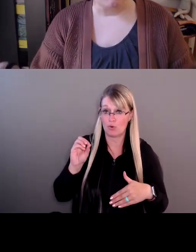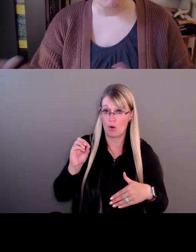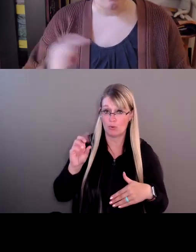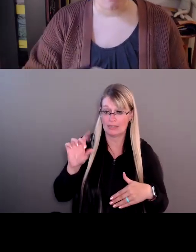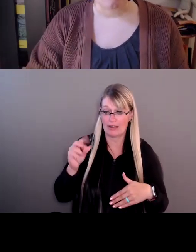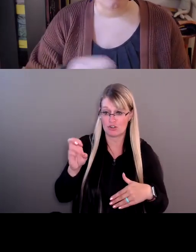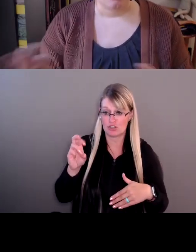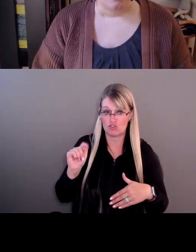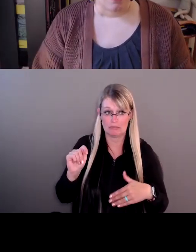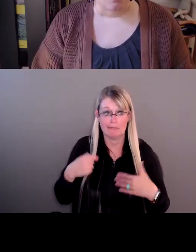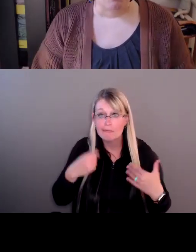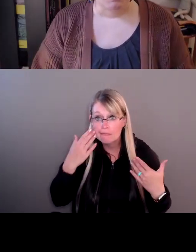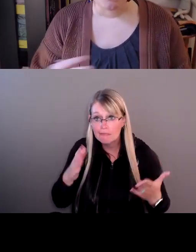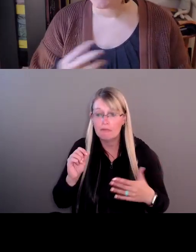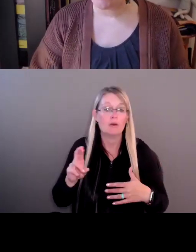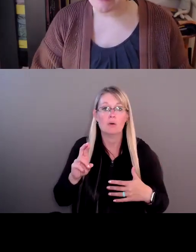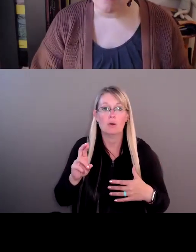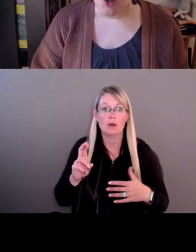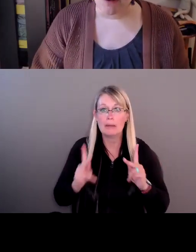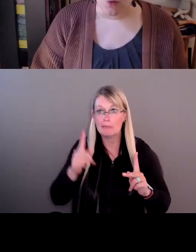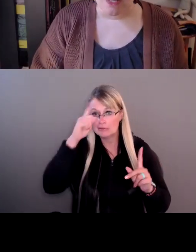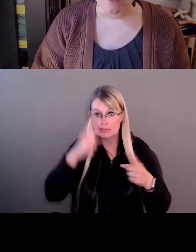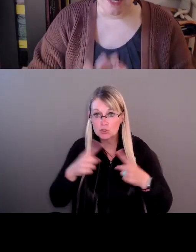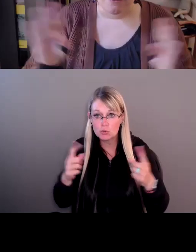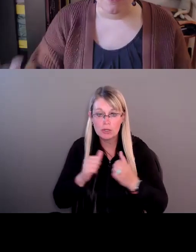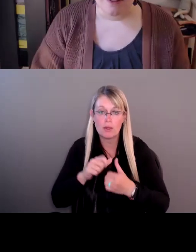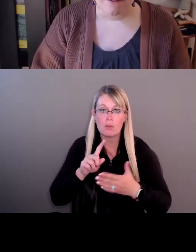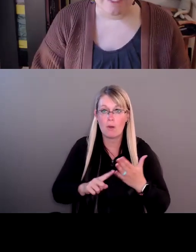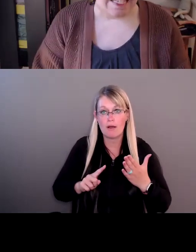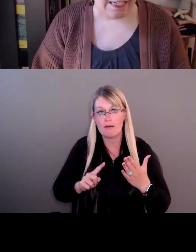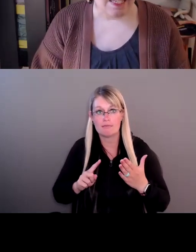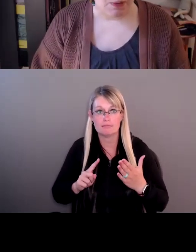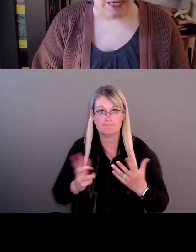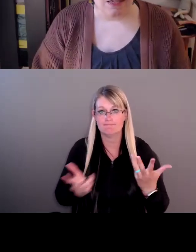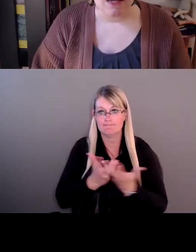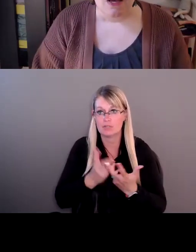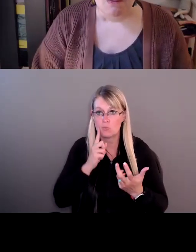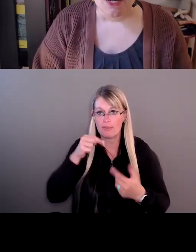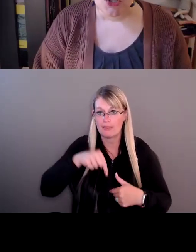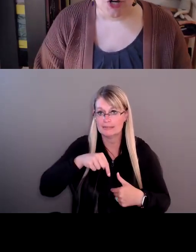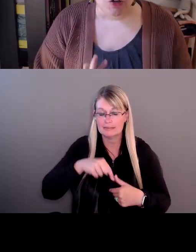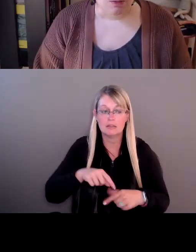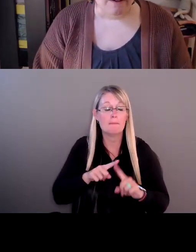people that -- people disagree over what kind of fits into this bucket, but in general about